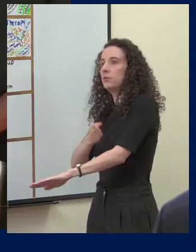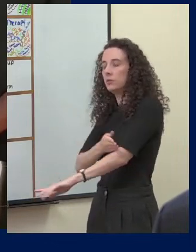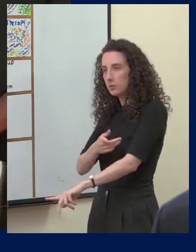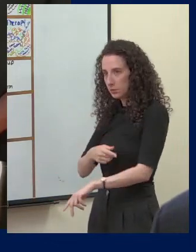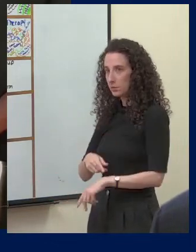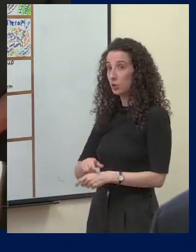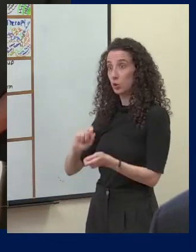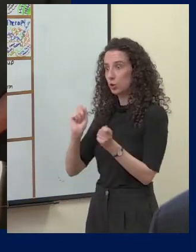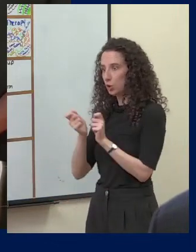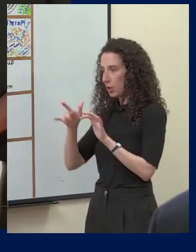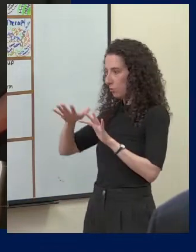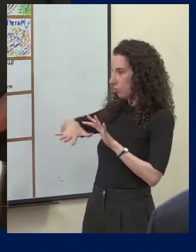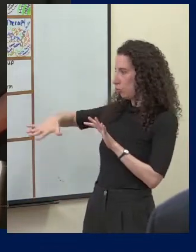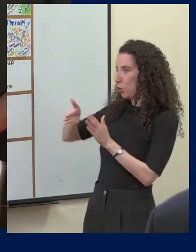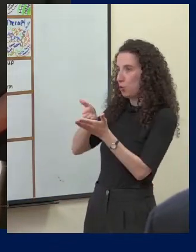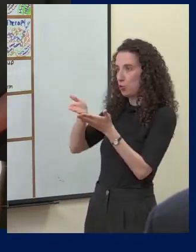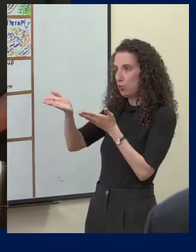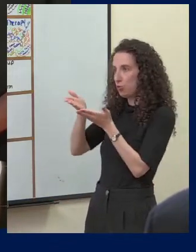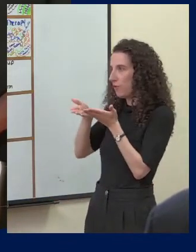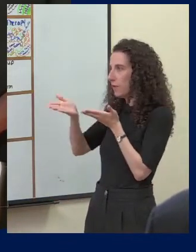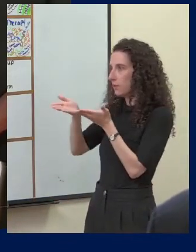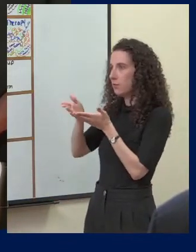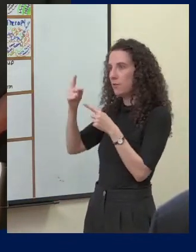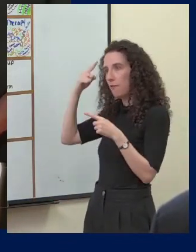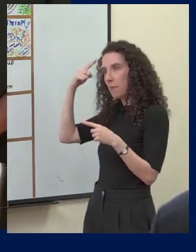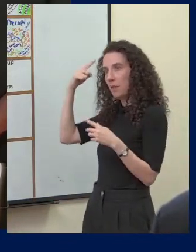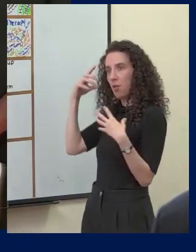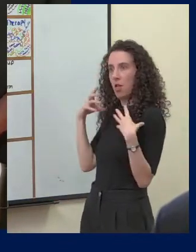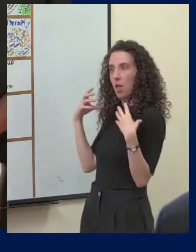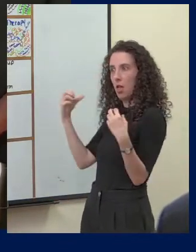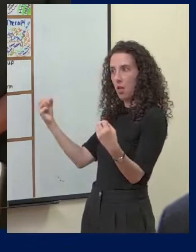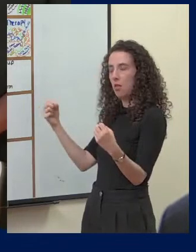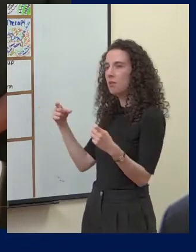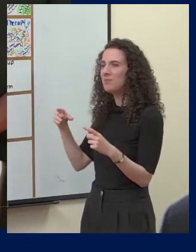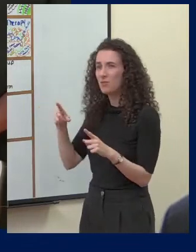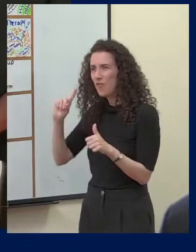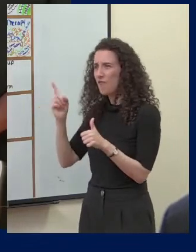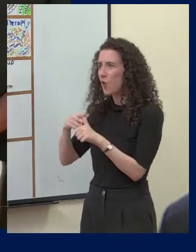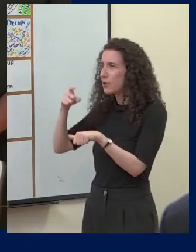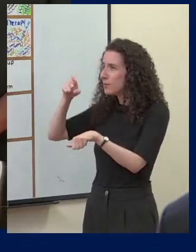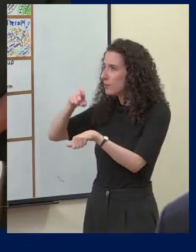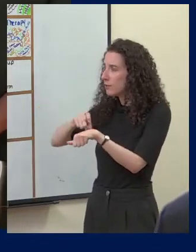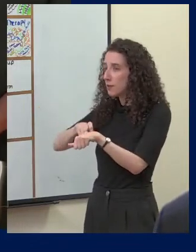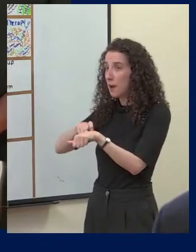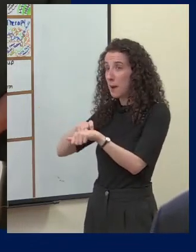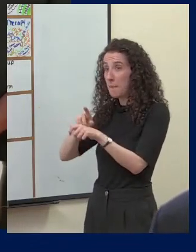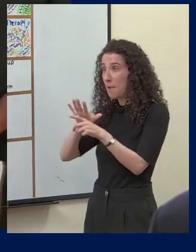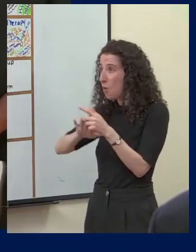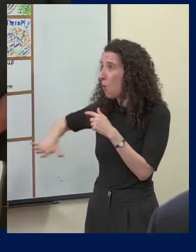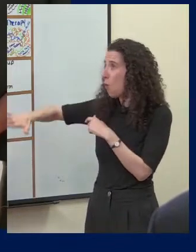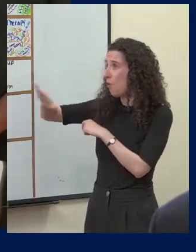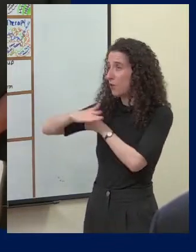because for the first time in our country's history, we said nationally that we hear you